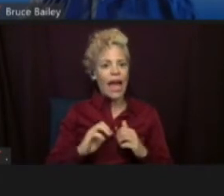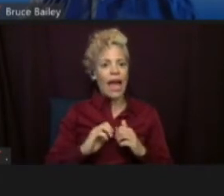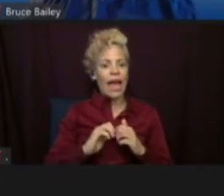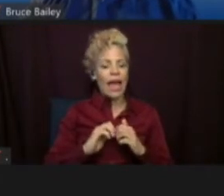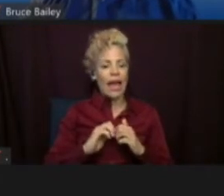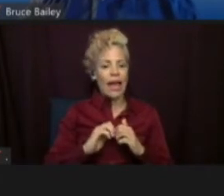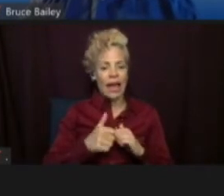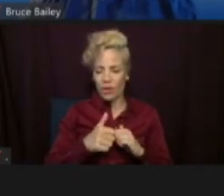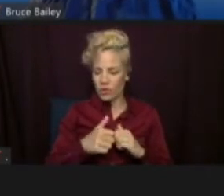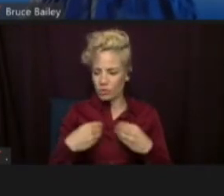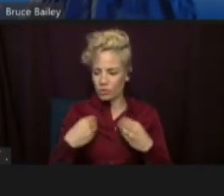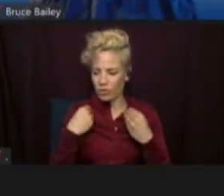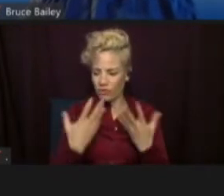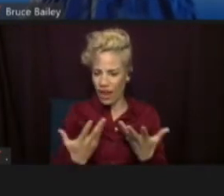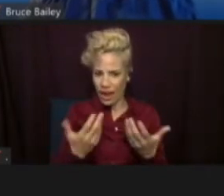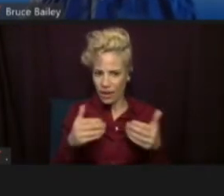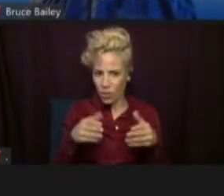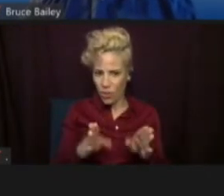to verify their alignment to the baseline.